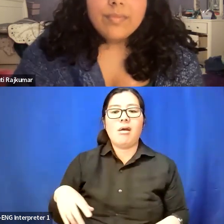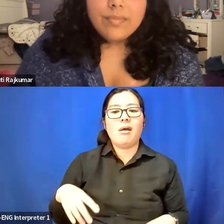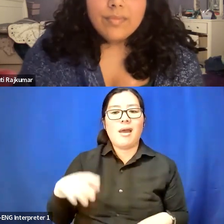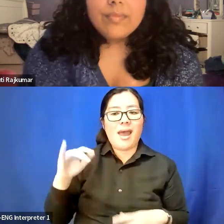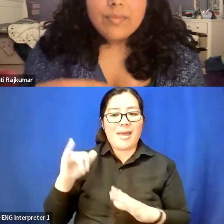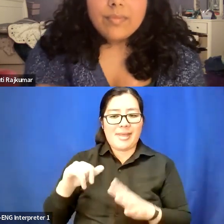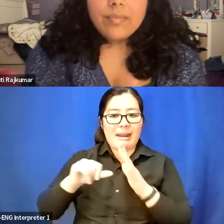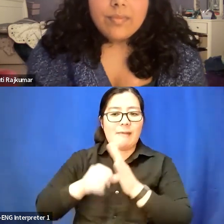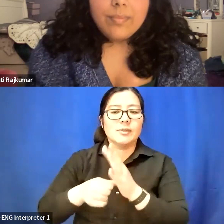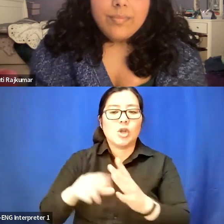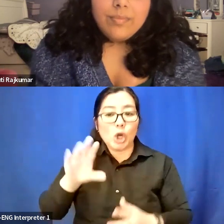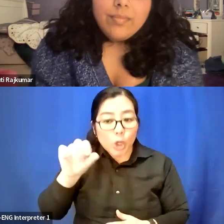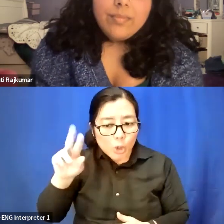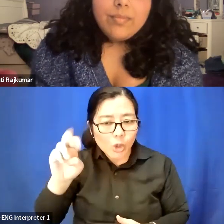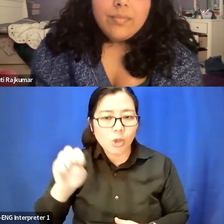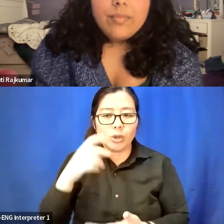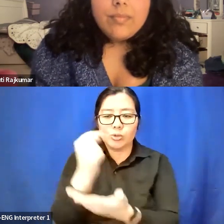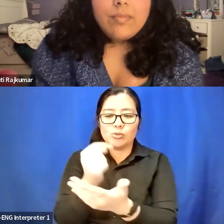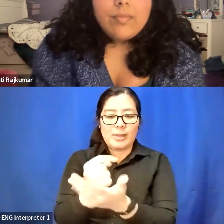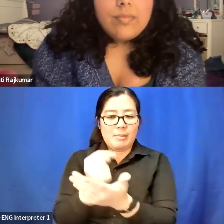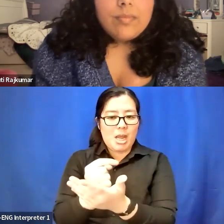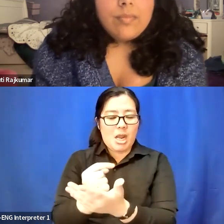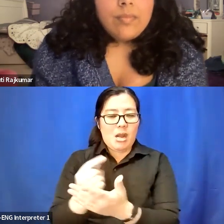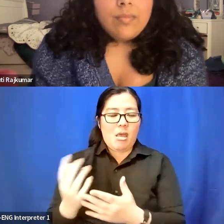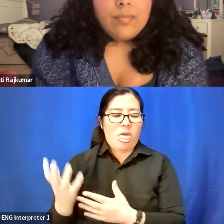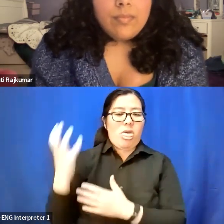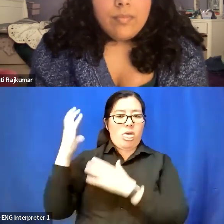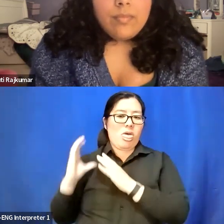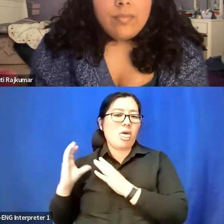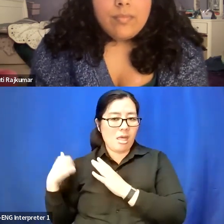You know, like growing up, like not only did my relatives constantly suggest